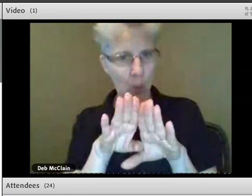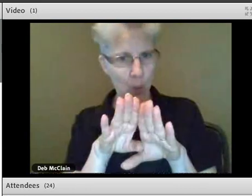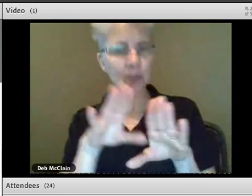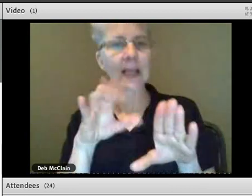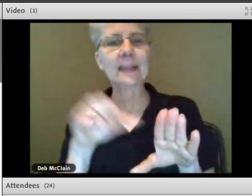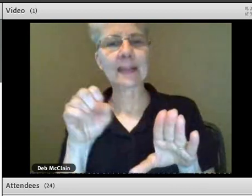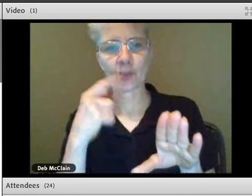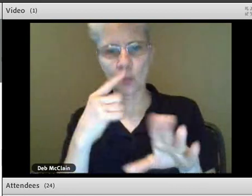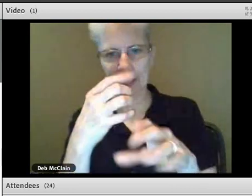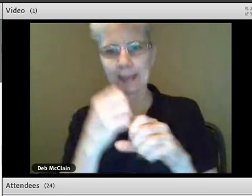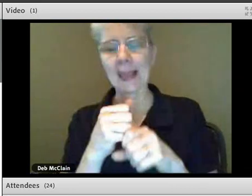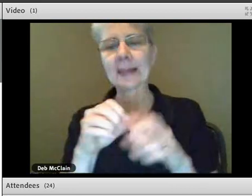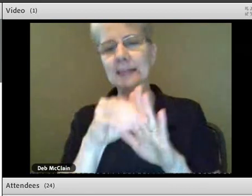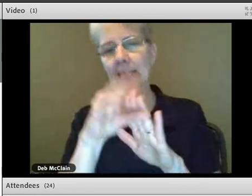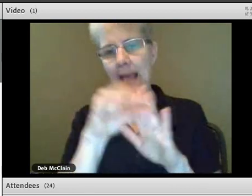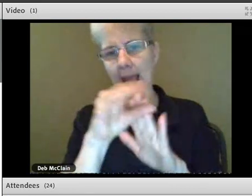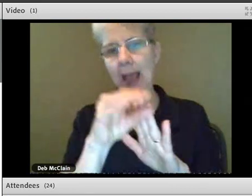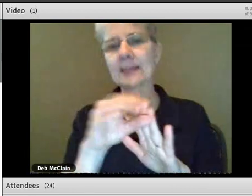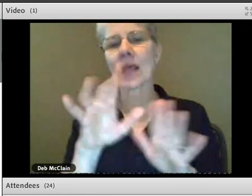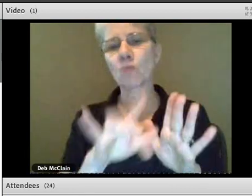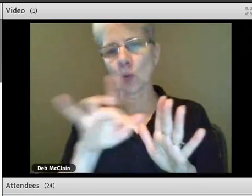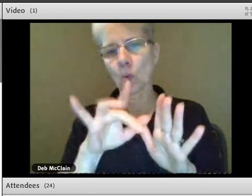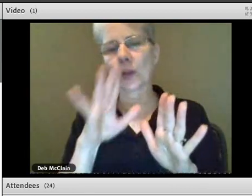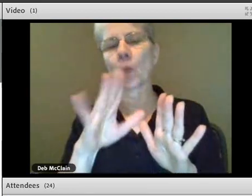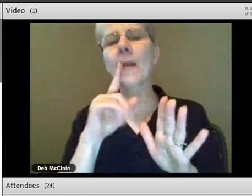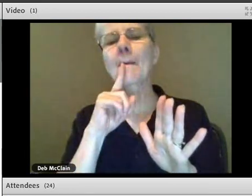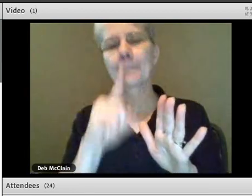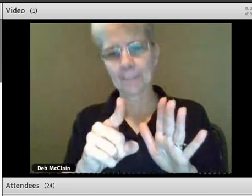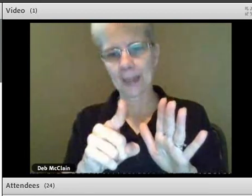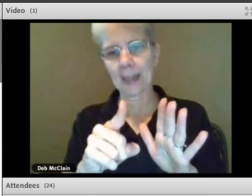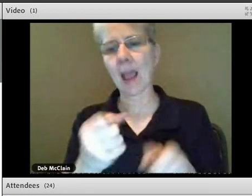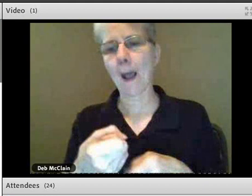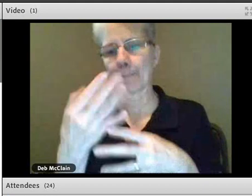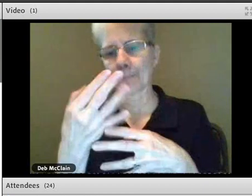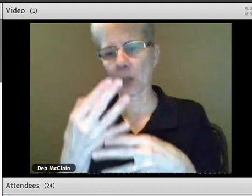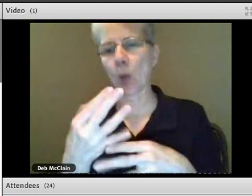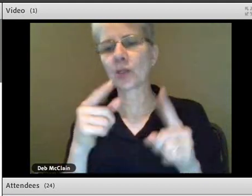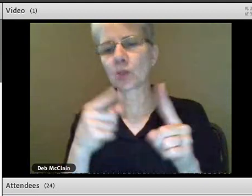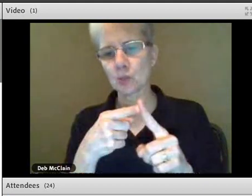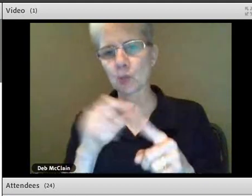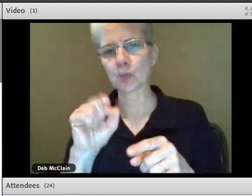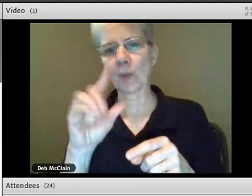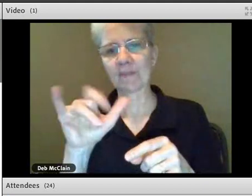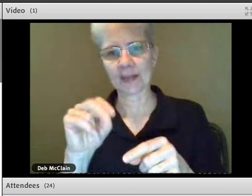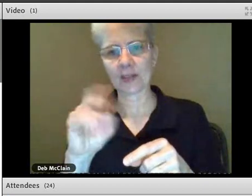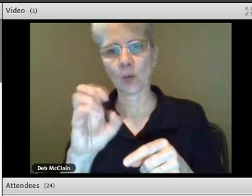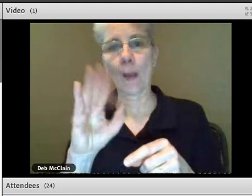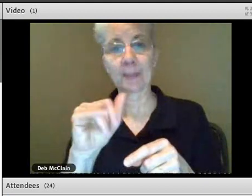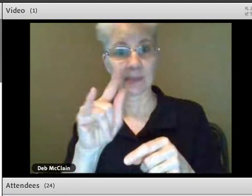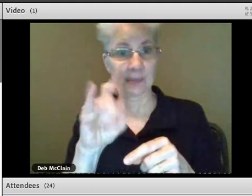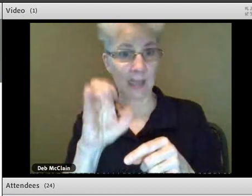and yes, you will be getting the slides, and the recording will be uploaded to the SWFLN website